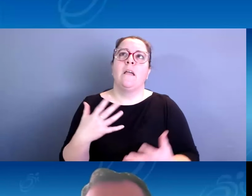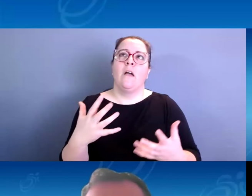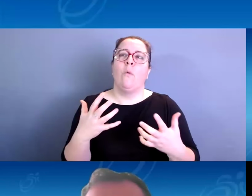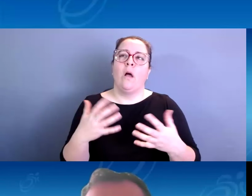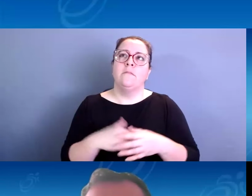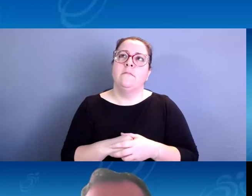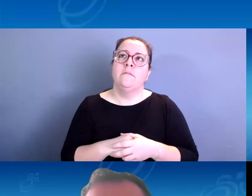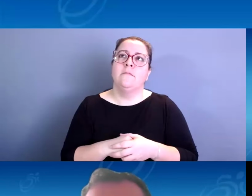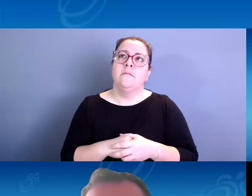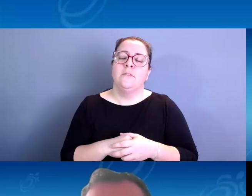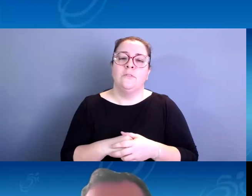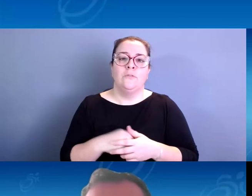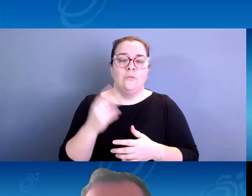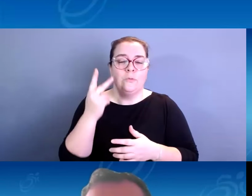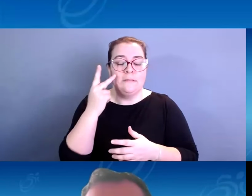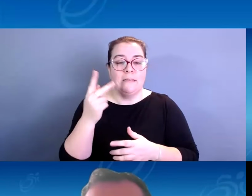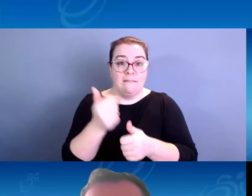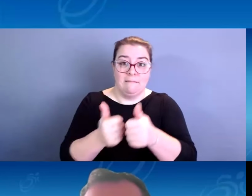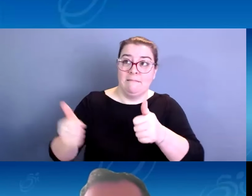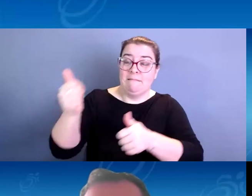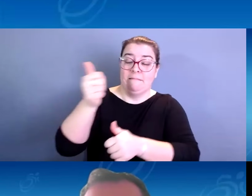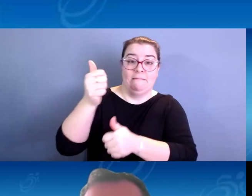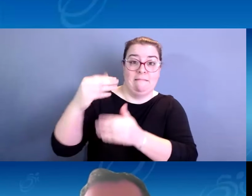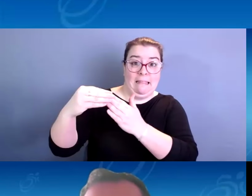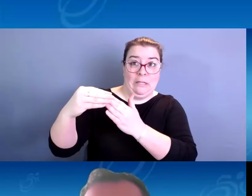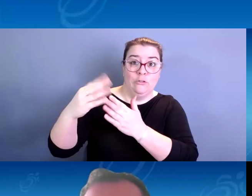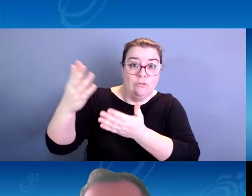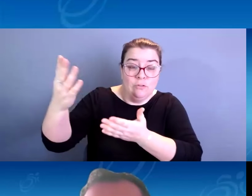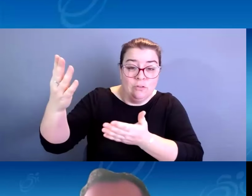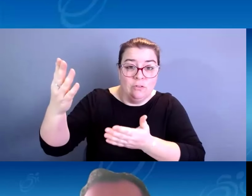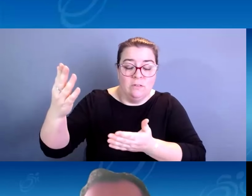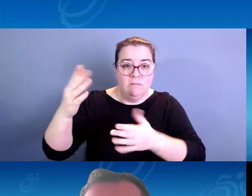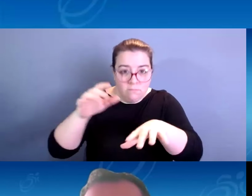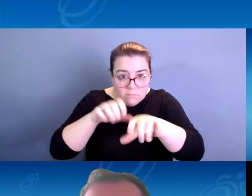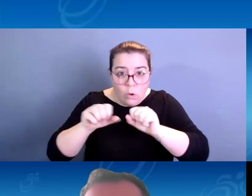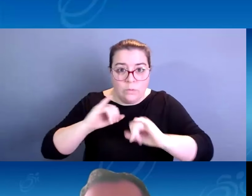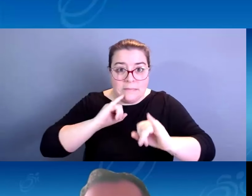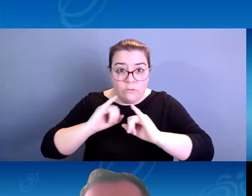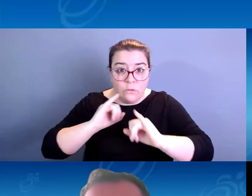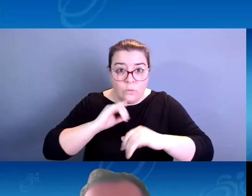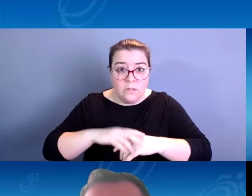have an interview out in public and just try to navigate